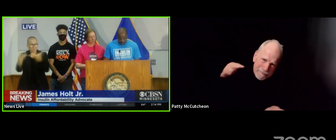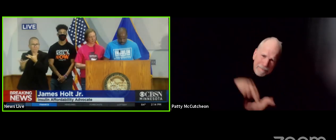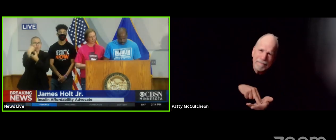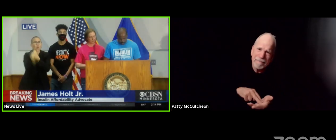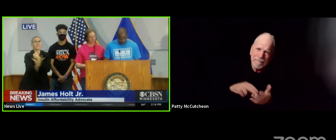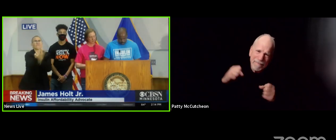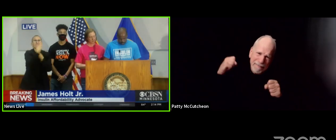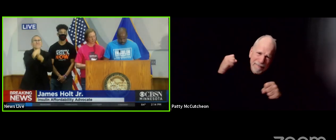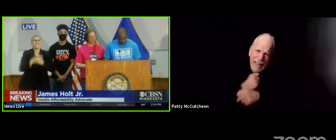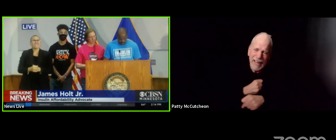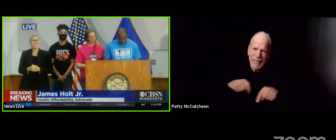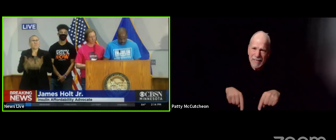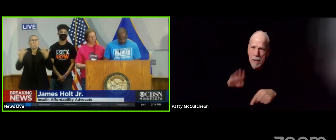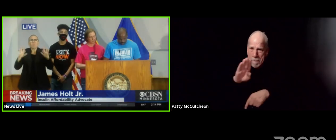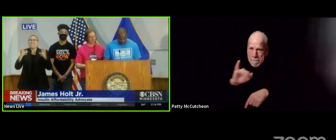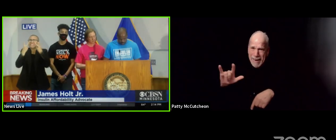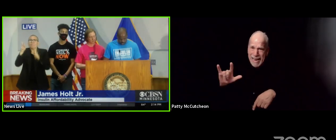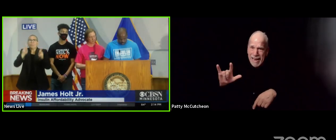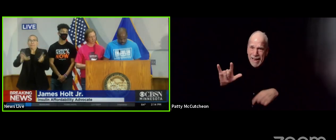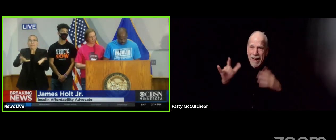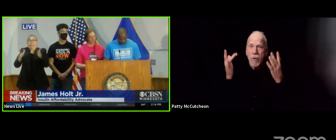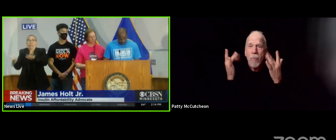ALLOW PHARMA TO CONTINUE TO IGNORE PEOPLE DYING BECAUSE THEY